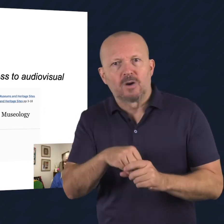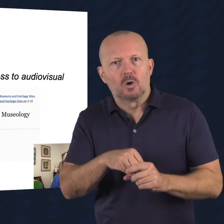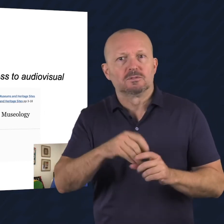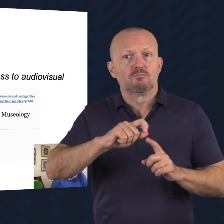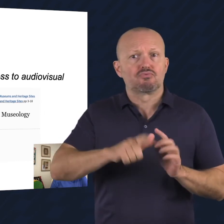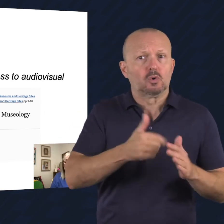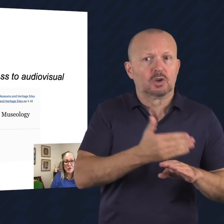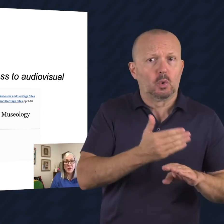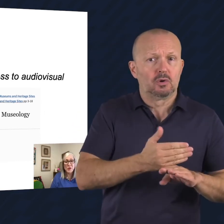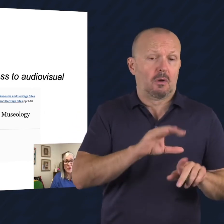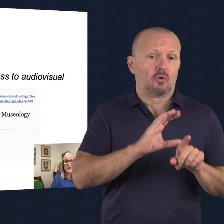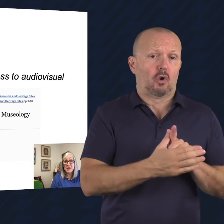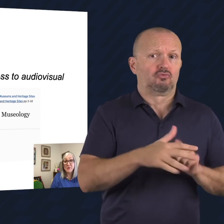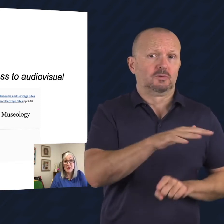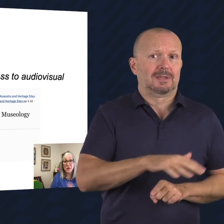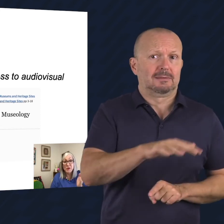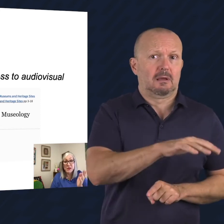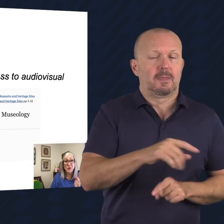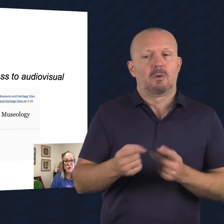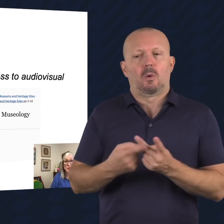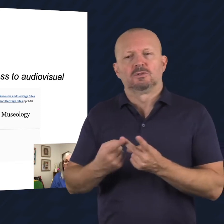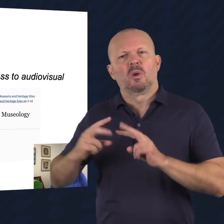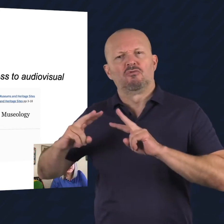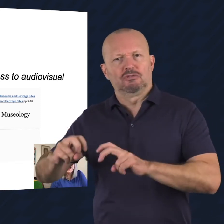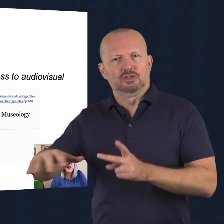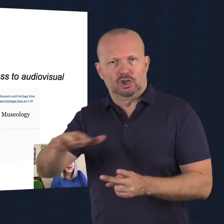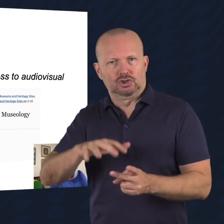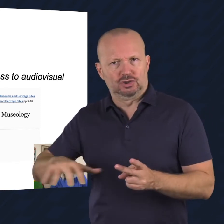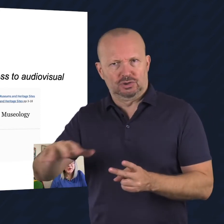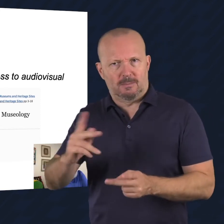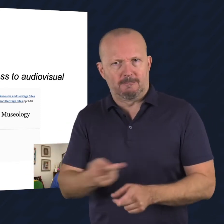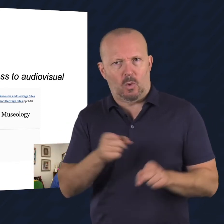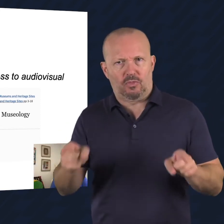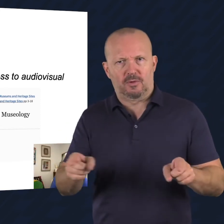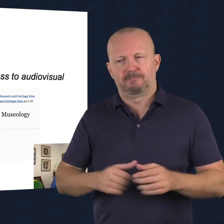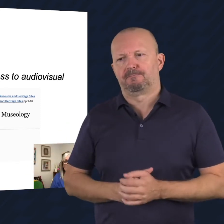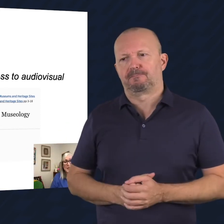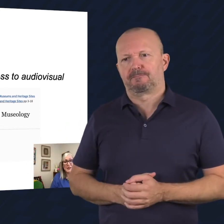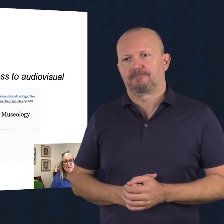some of the project work that's happening, both in the cultural sector and also in the research sector.